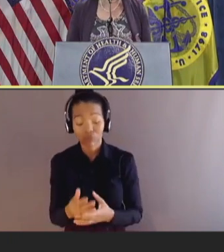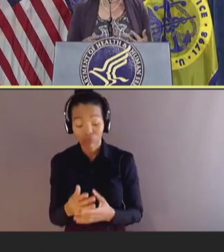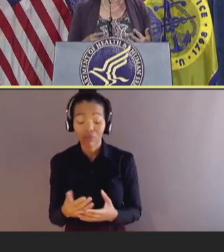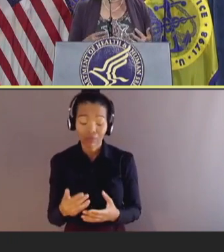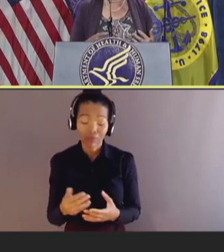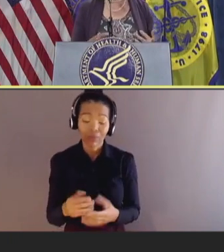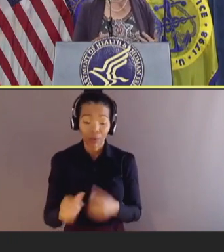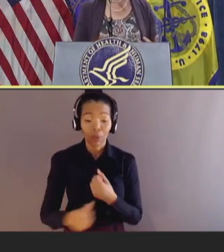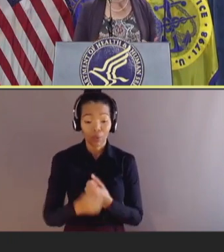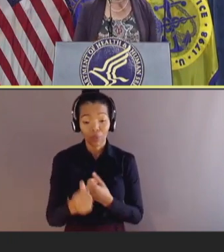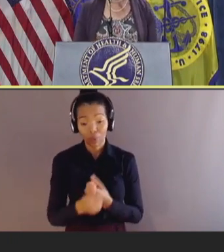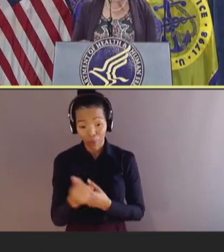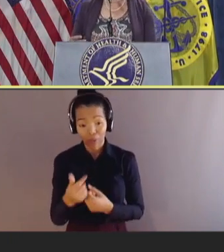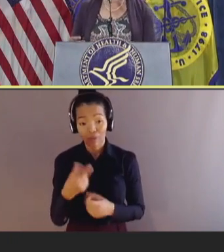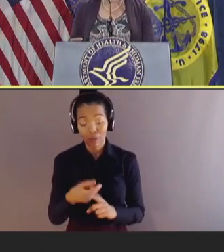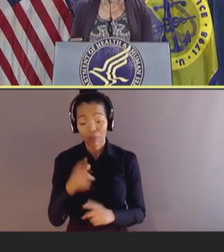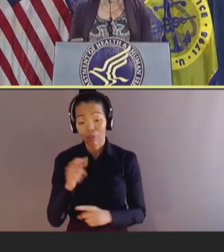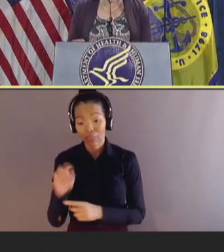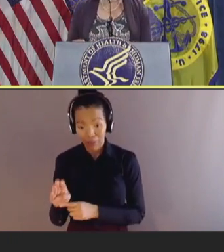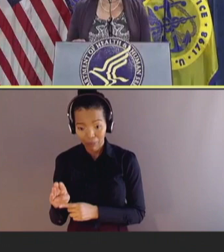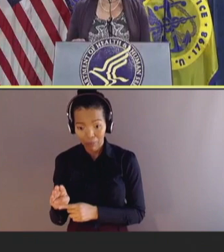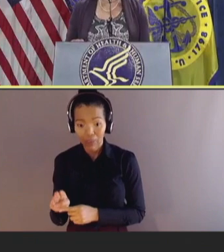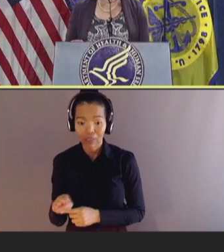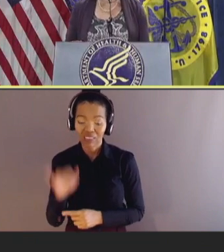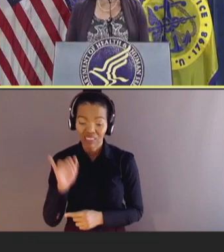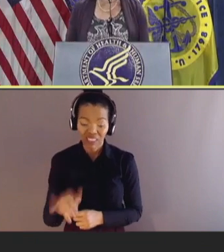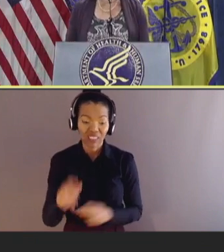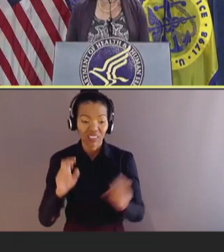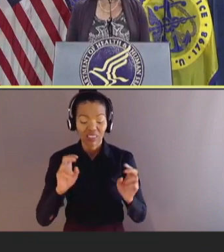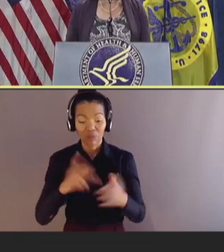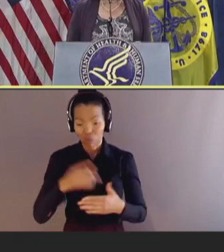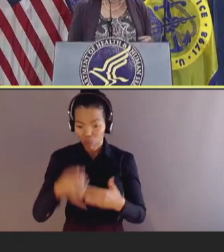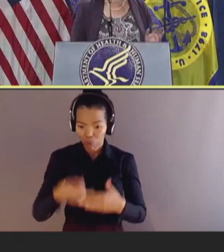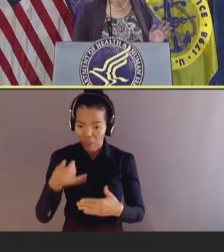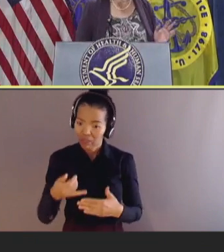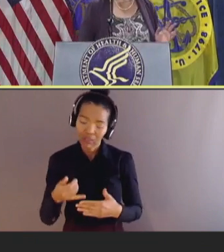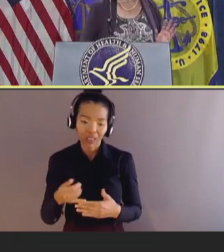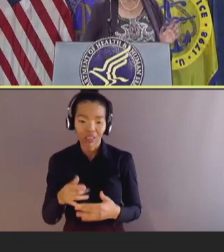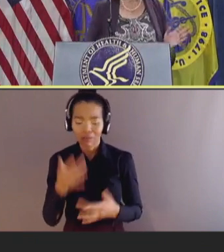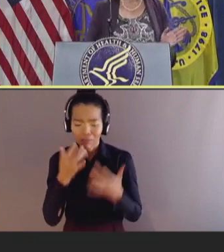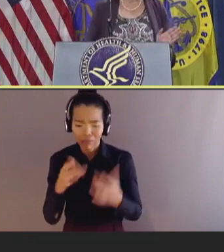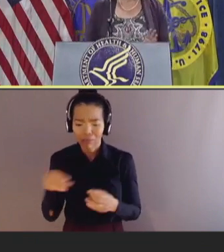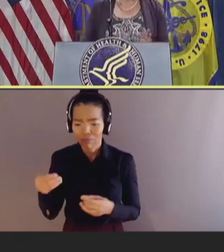and really needs some acceleration to move forward. I'm not going to focus on